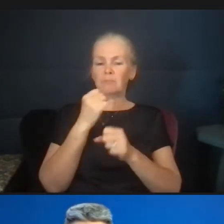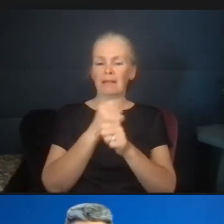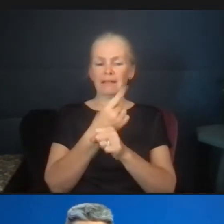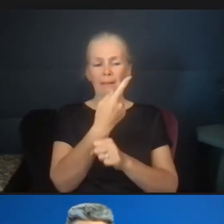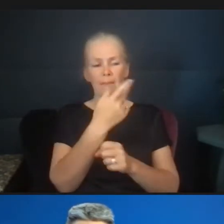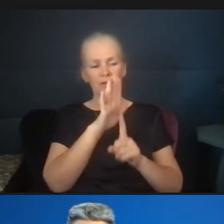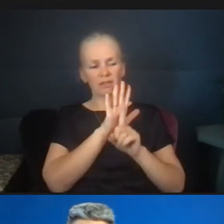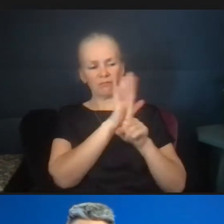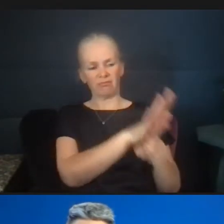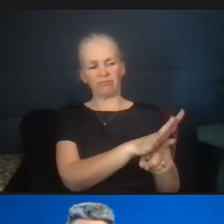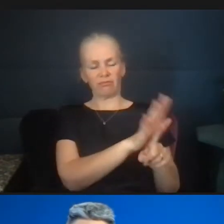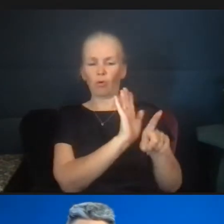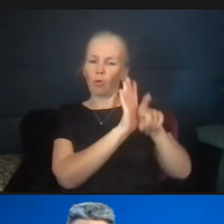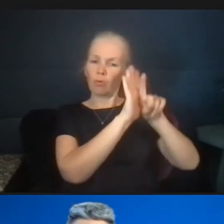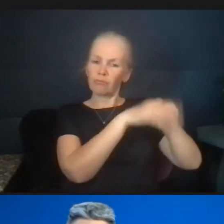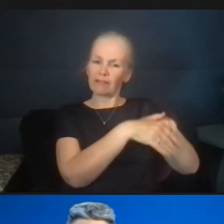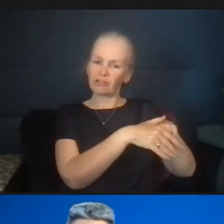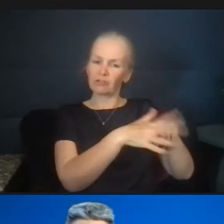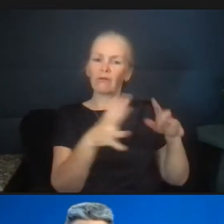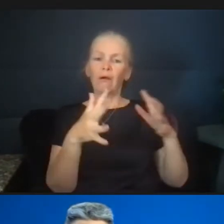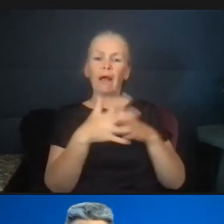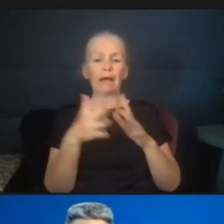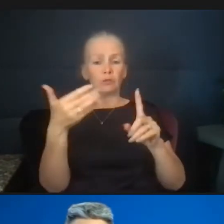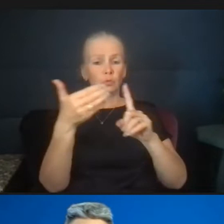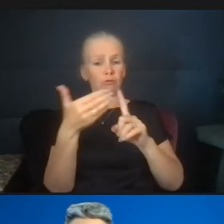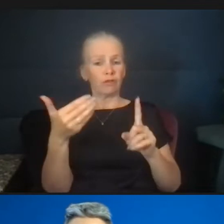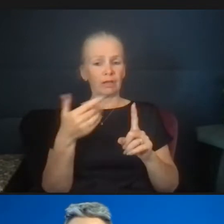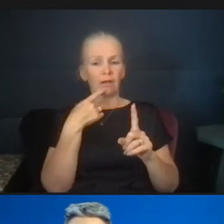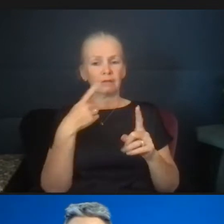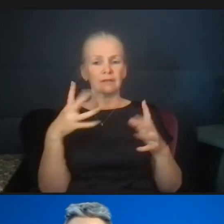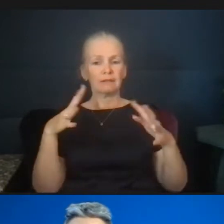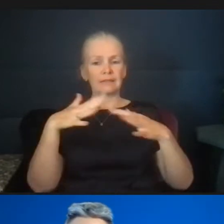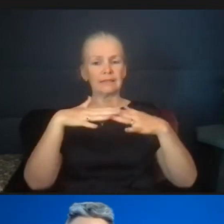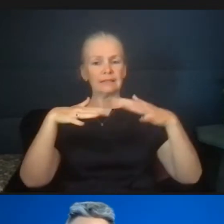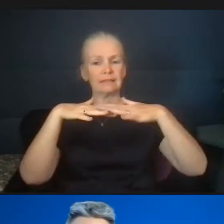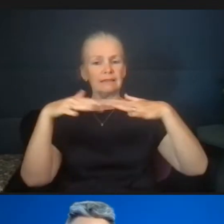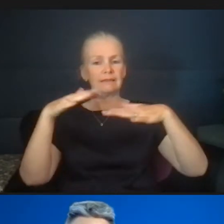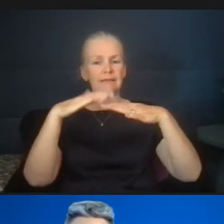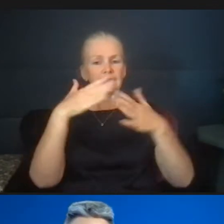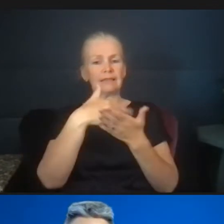or oppression. So how are we recognising the intersections but also calling into question